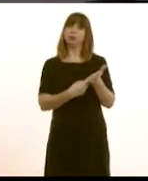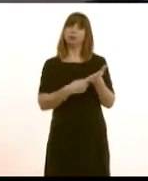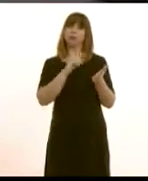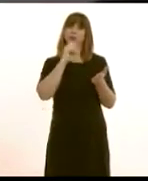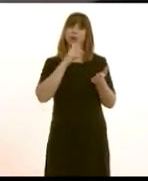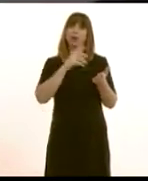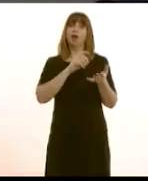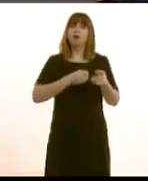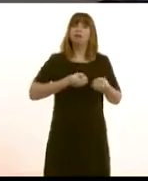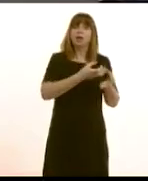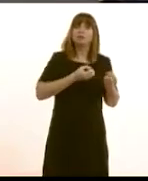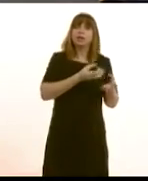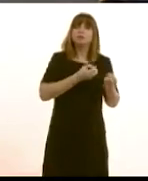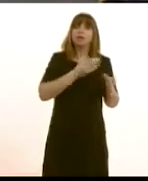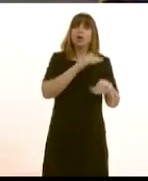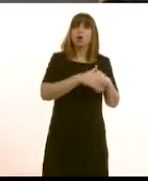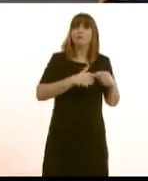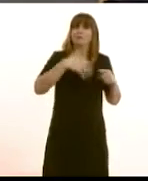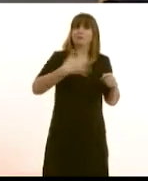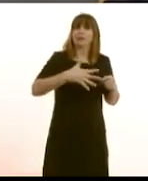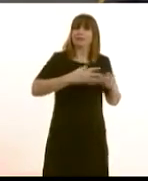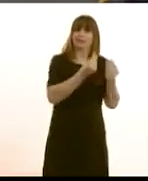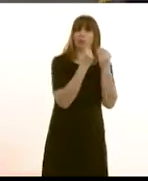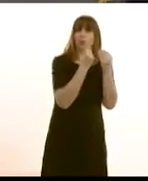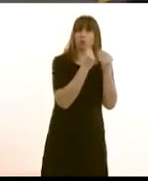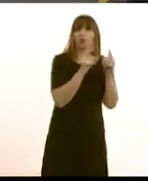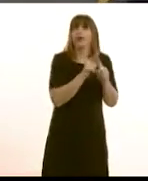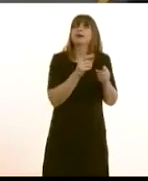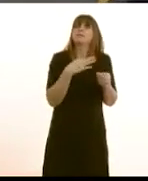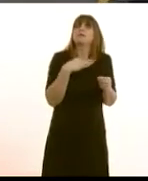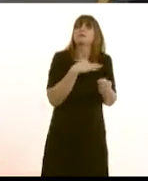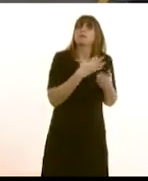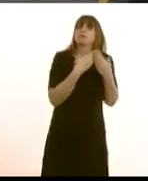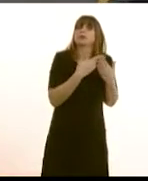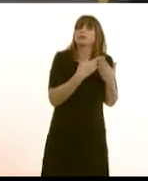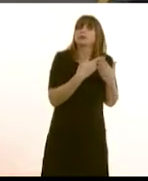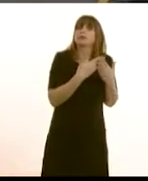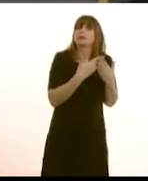bod chiín bwriadu torriír gyllideb yma 32 y cant, pa asesiad ydych chi wediíi wneud